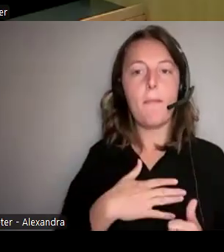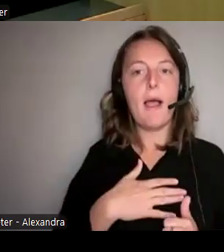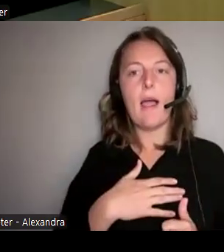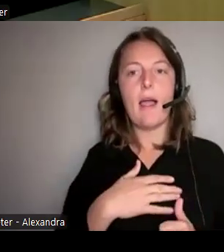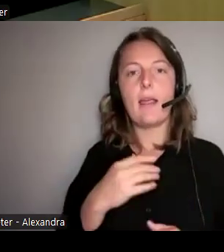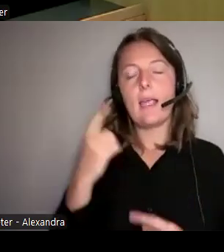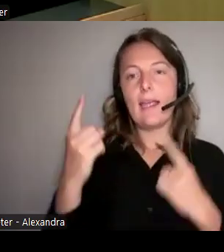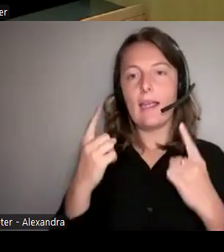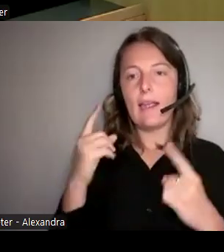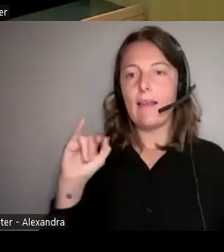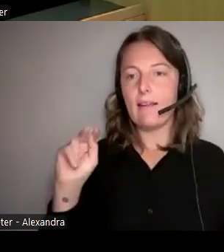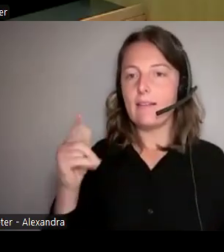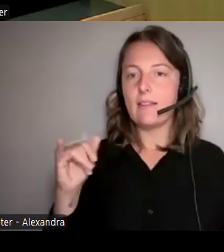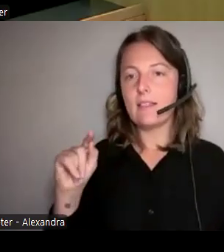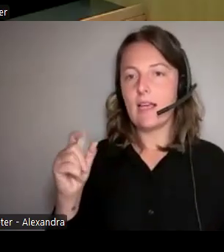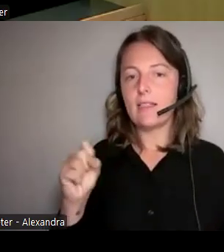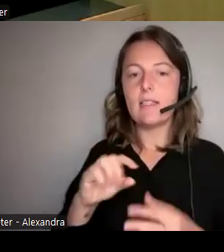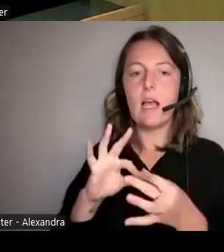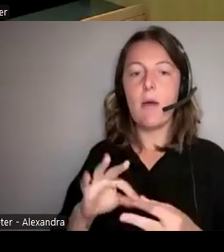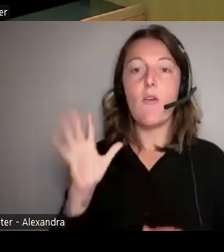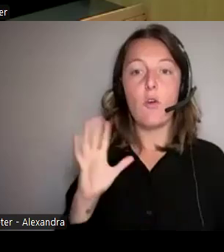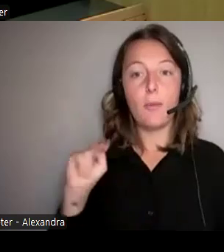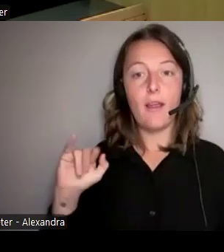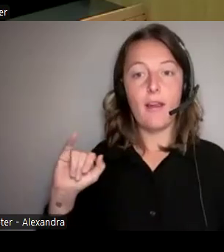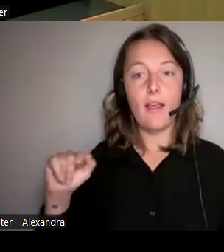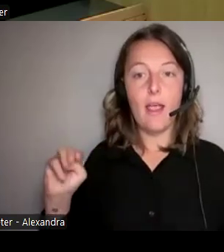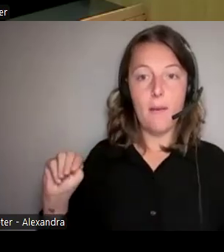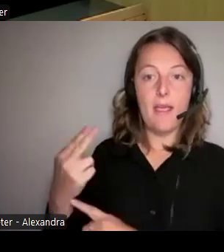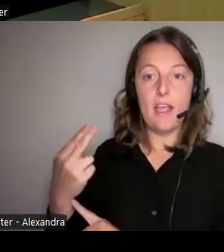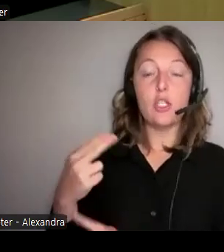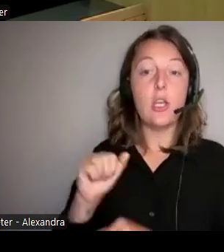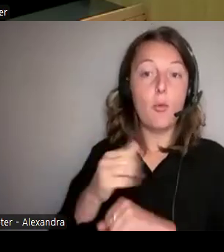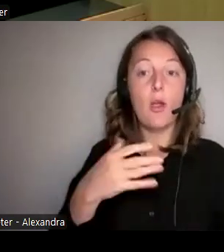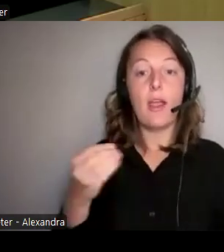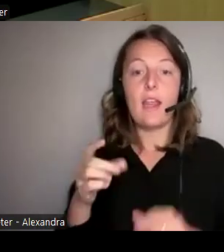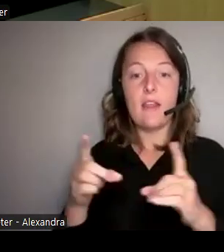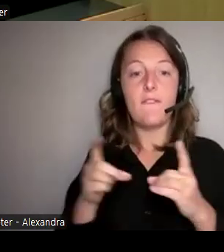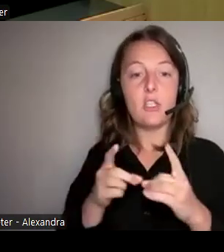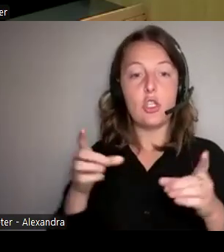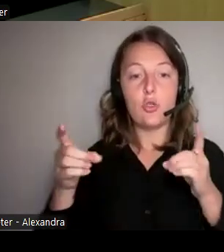as a former NIMH uh, employee and division director about the future of services and